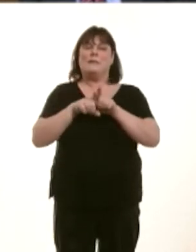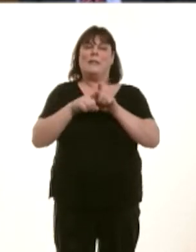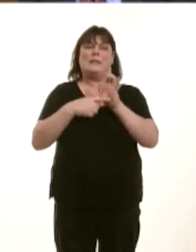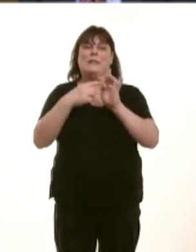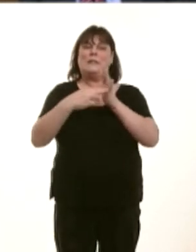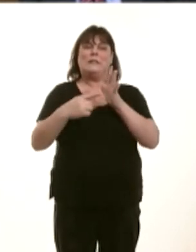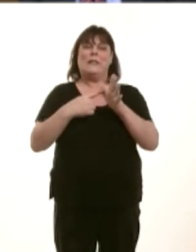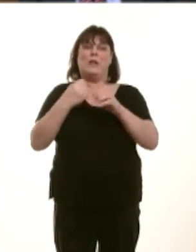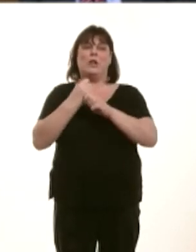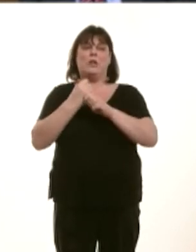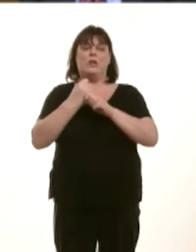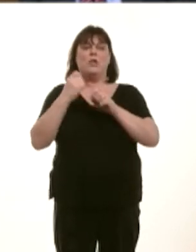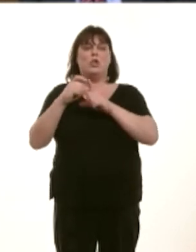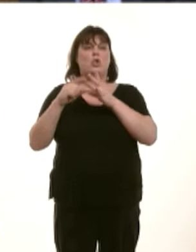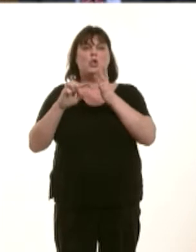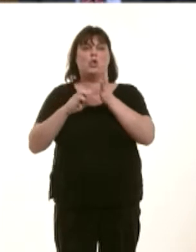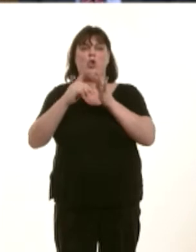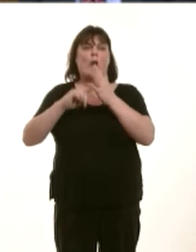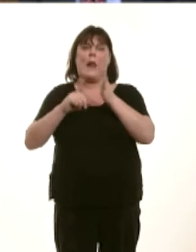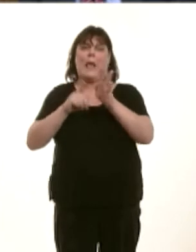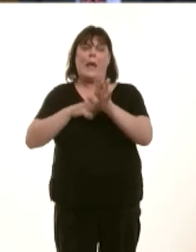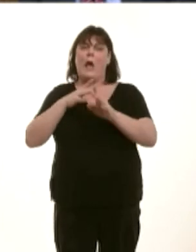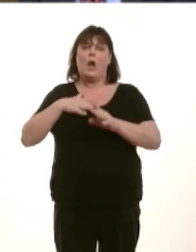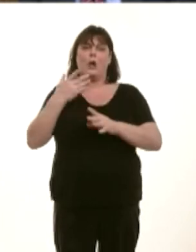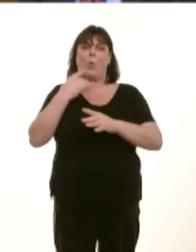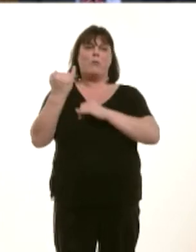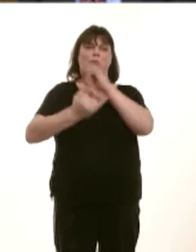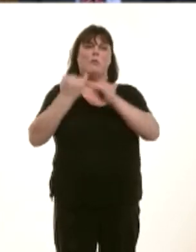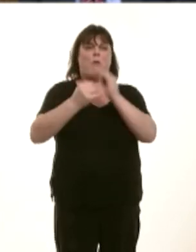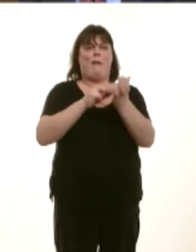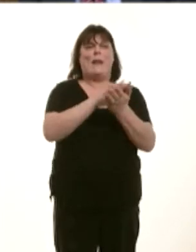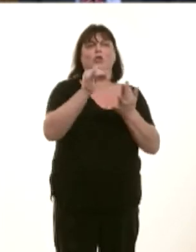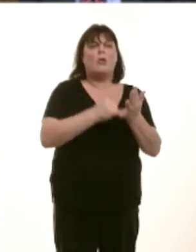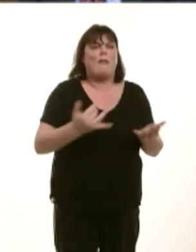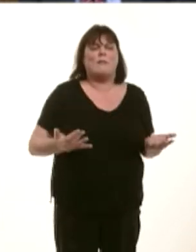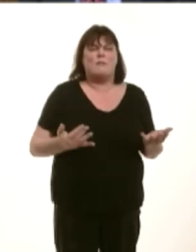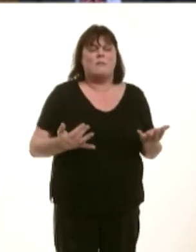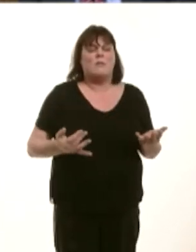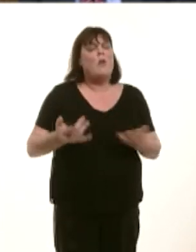and theyíre words that I particularly welcome. We will also expect LHBs to staff departments